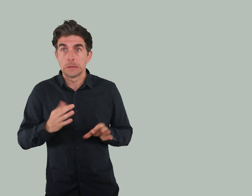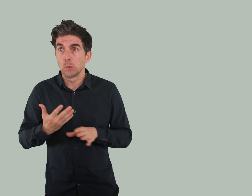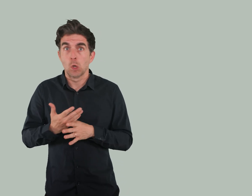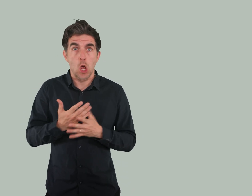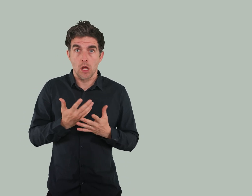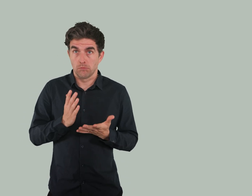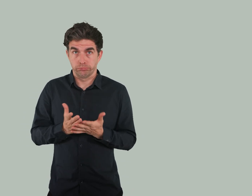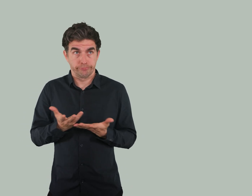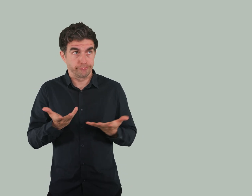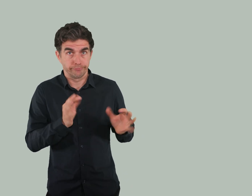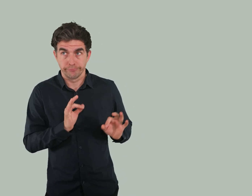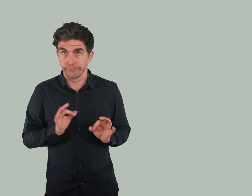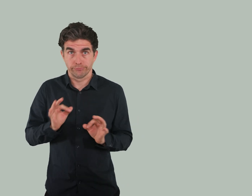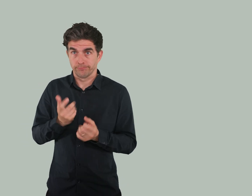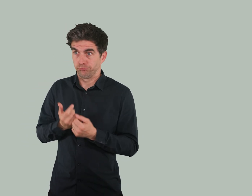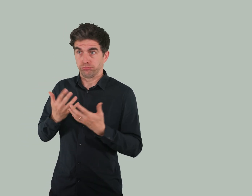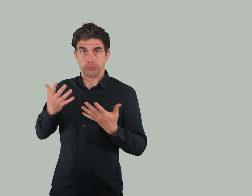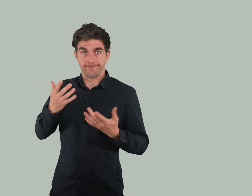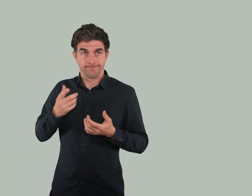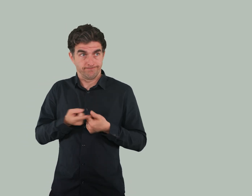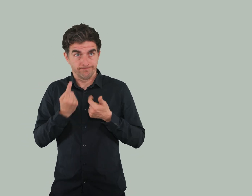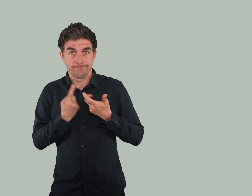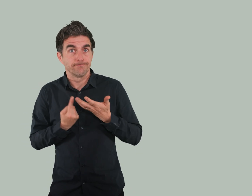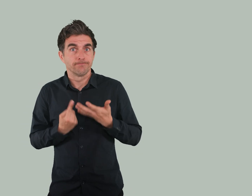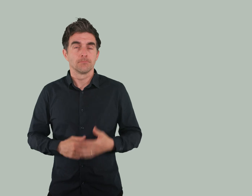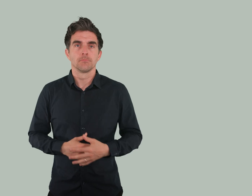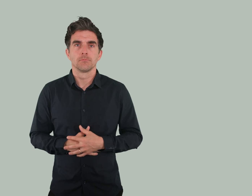a route out of the labour market altogether.